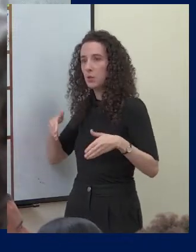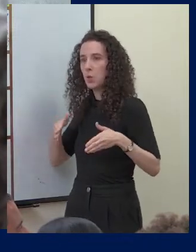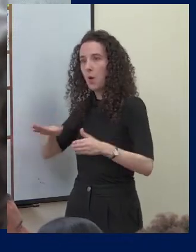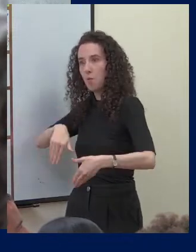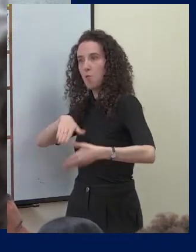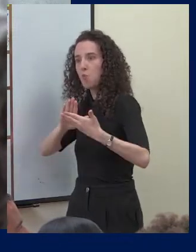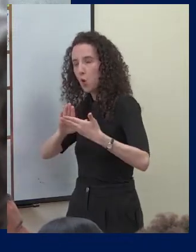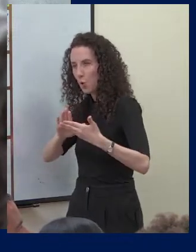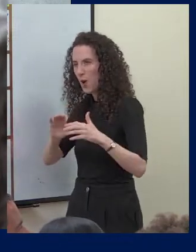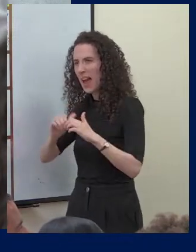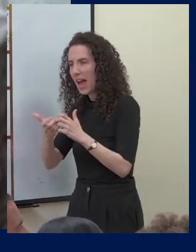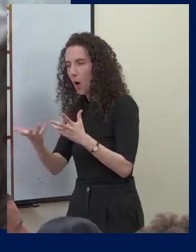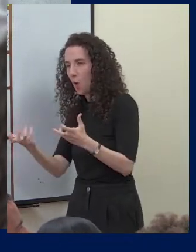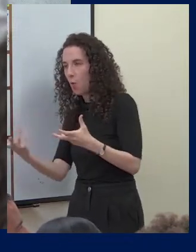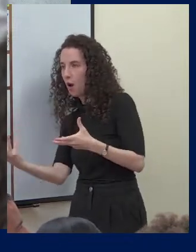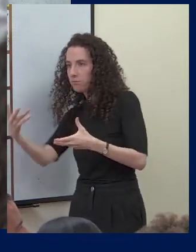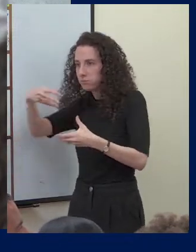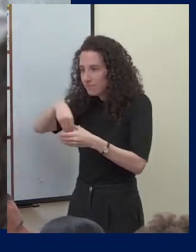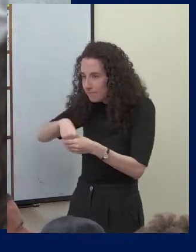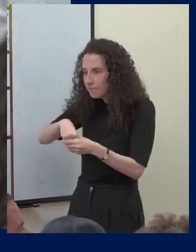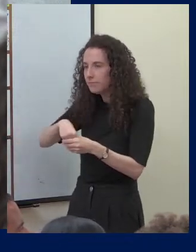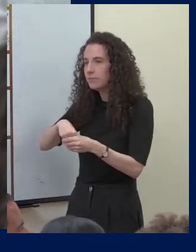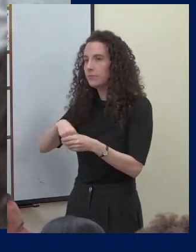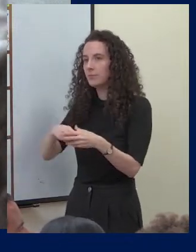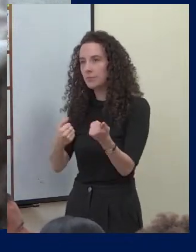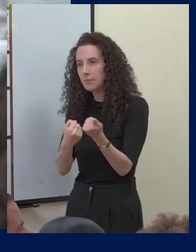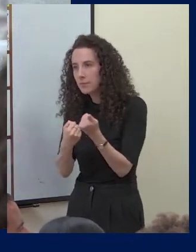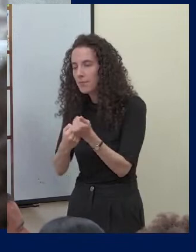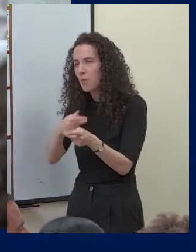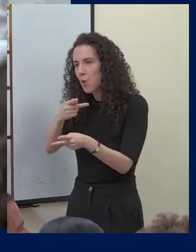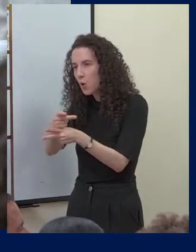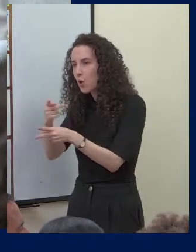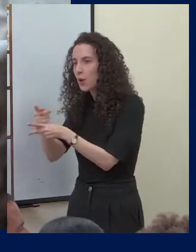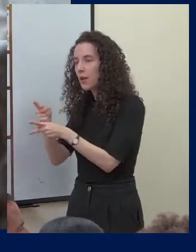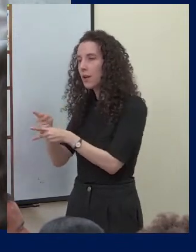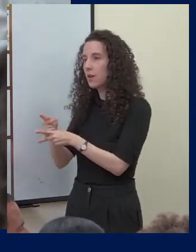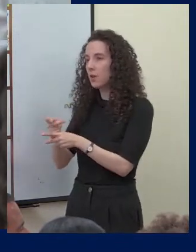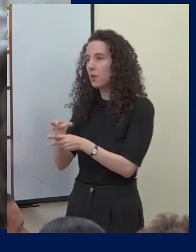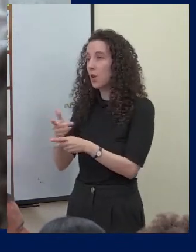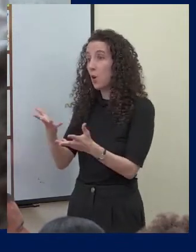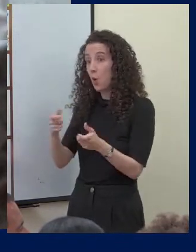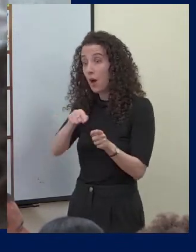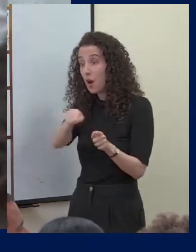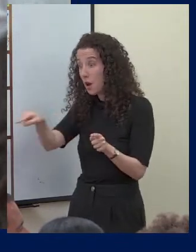and intentional way we know that it works in our community.